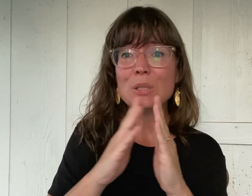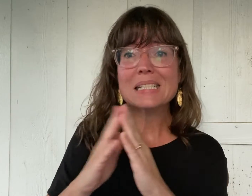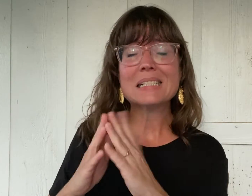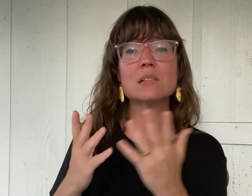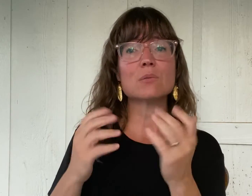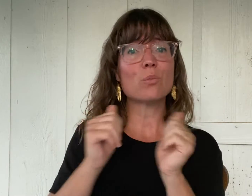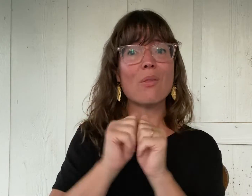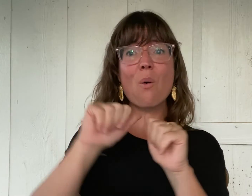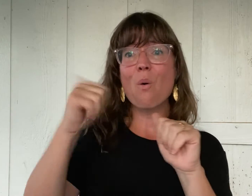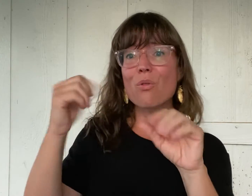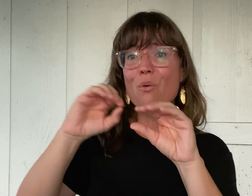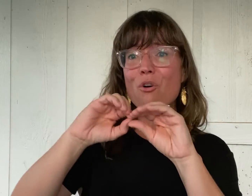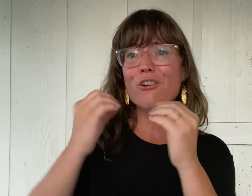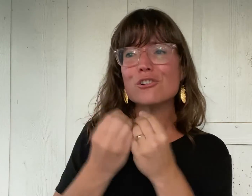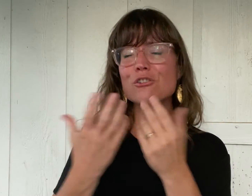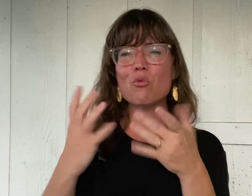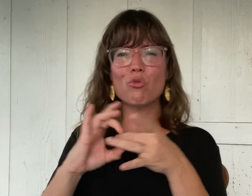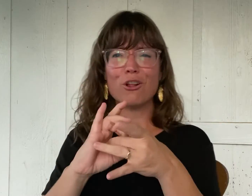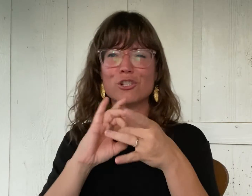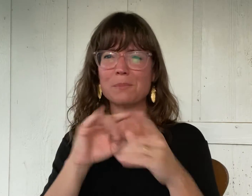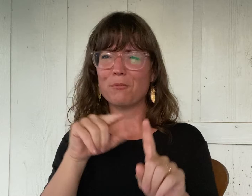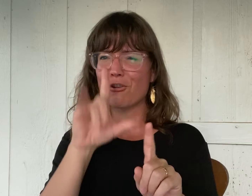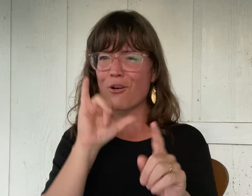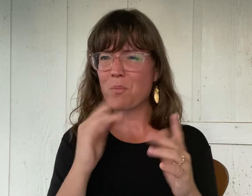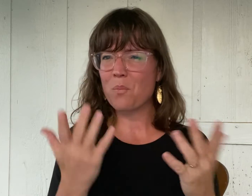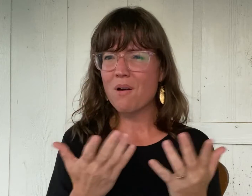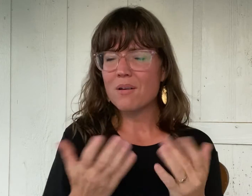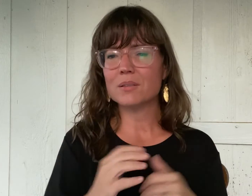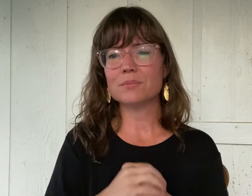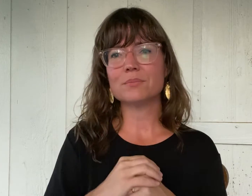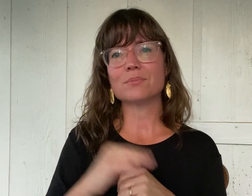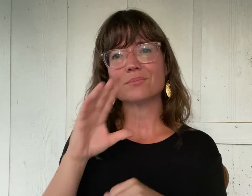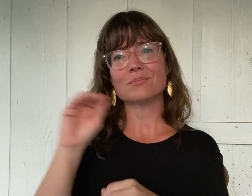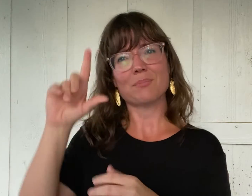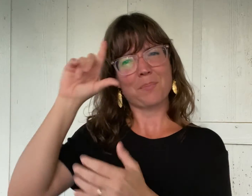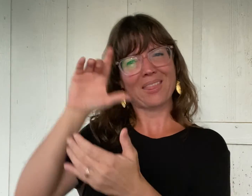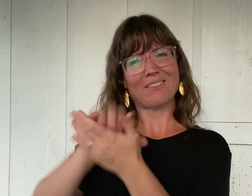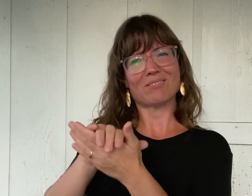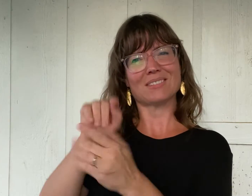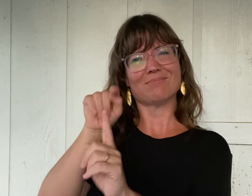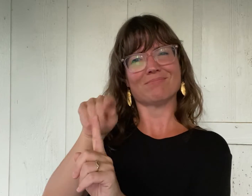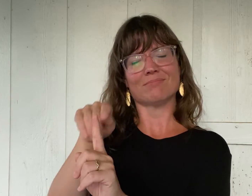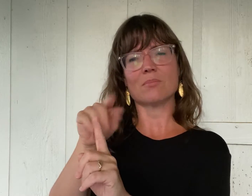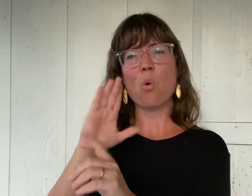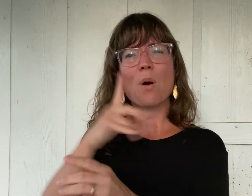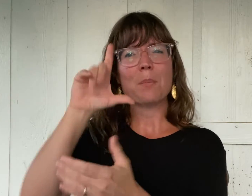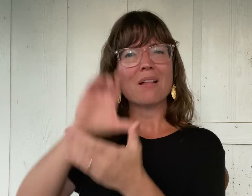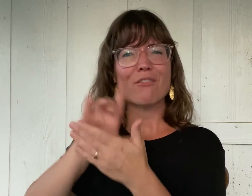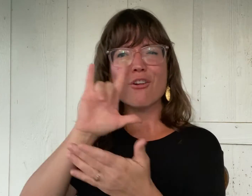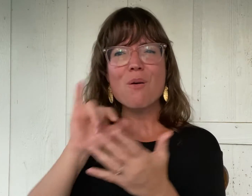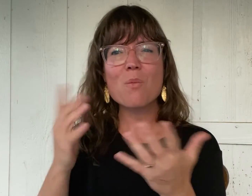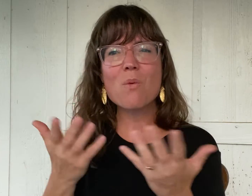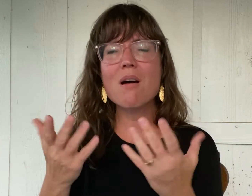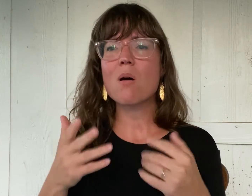with deaf communities, and other organizations? Next, we look at our beliefs.